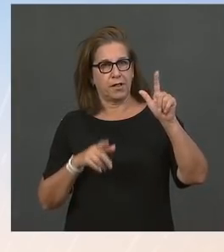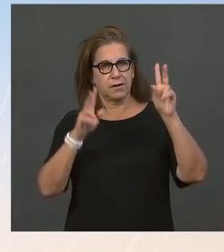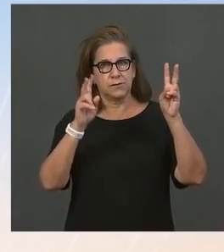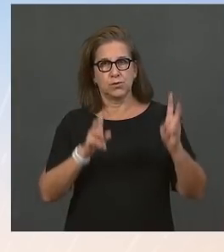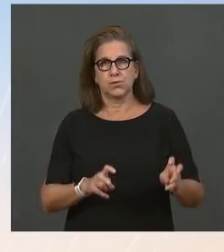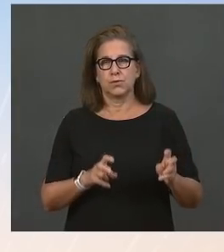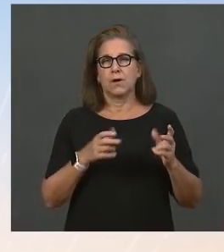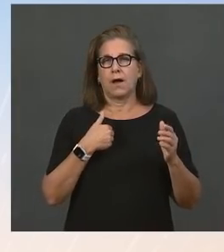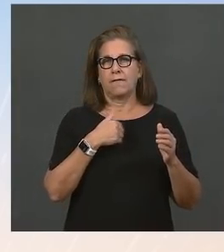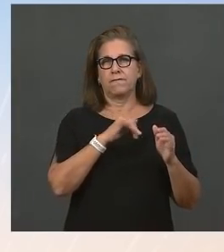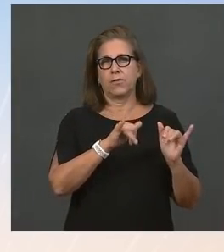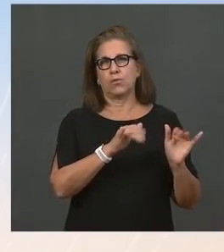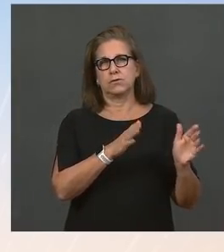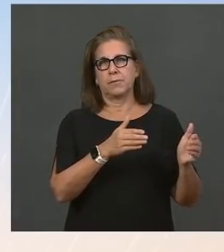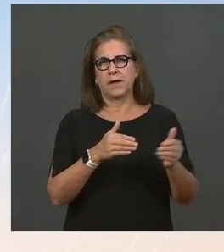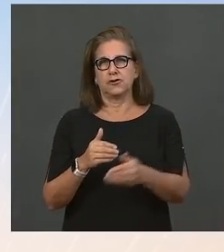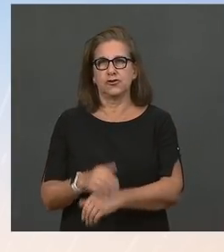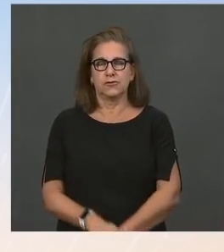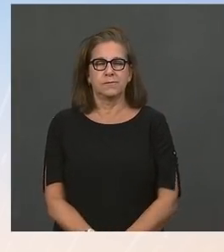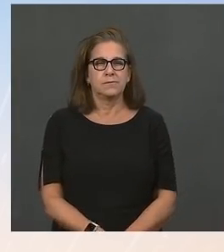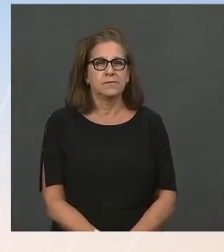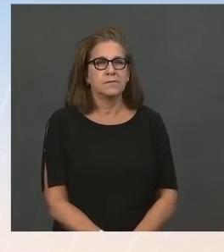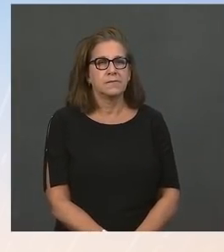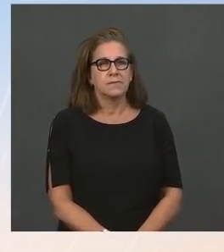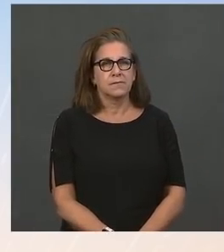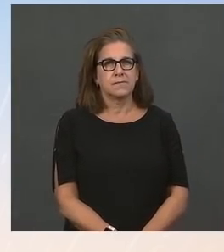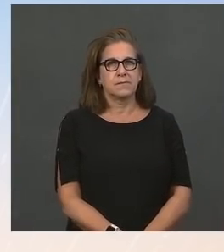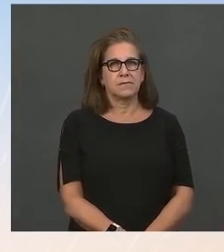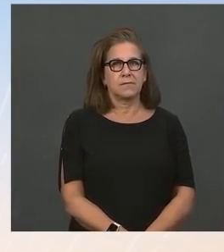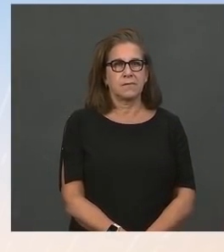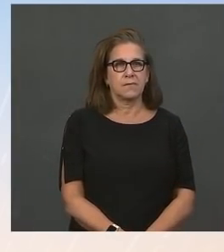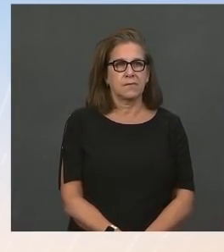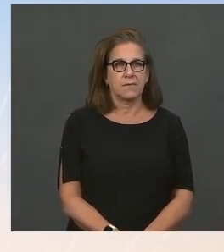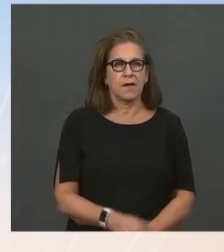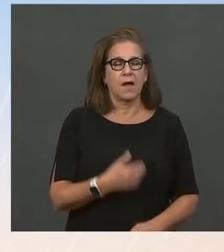have a reaction to the Alec Baldwin shooting incident in New Mexico?